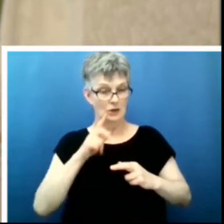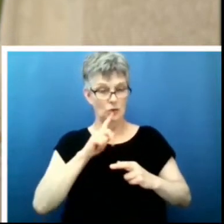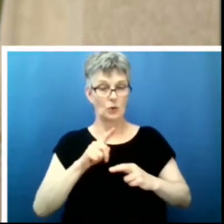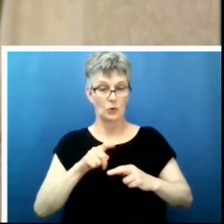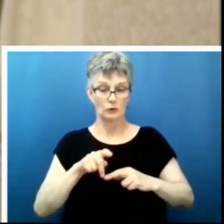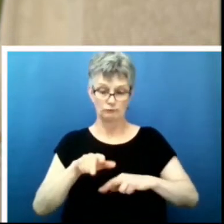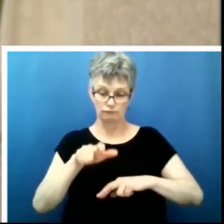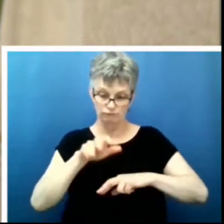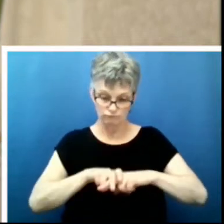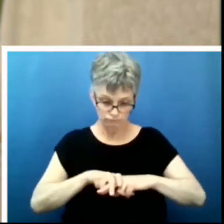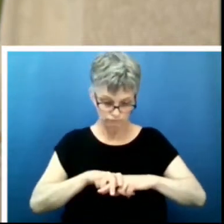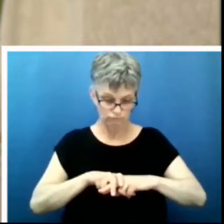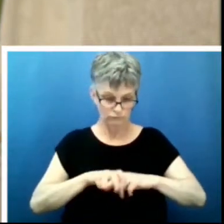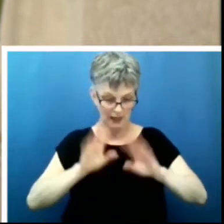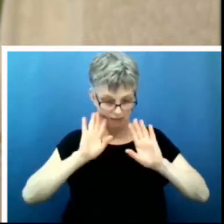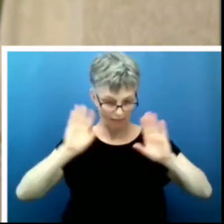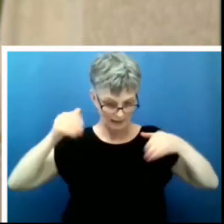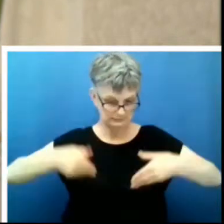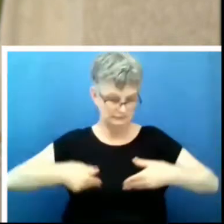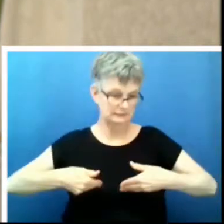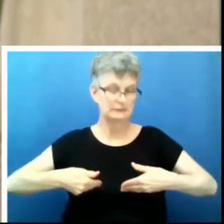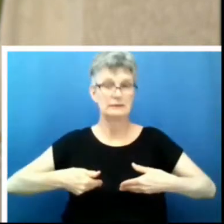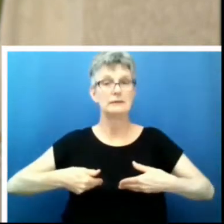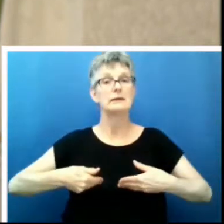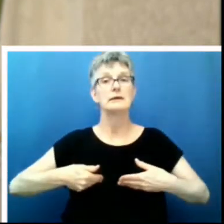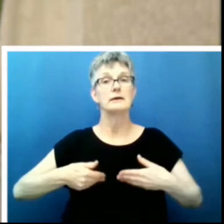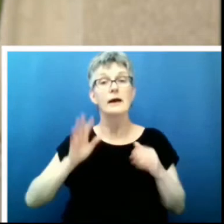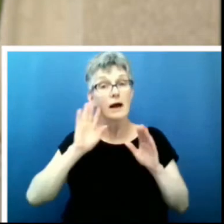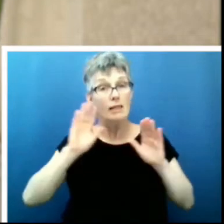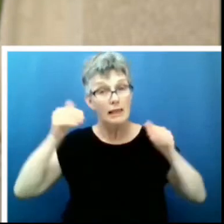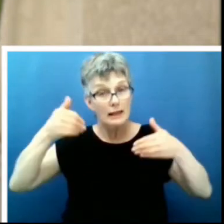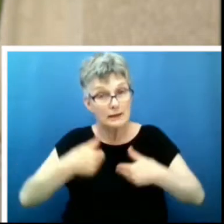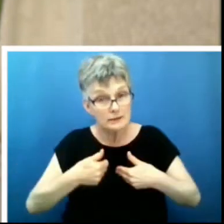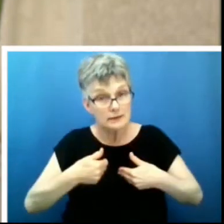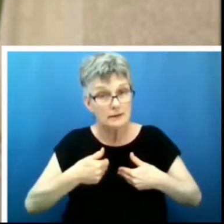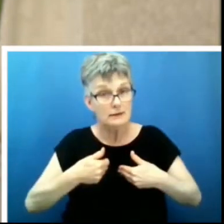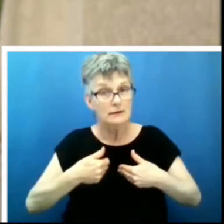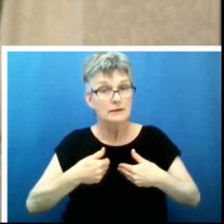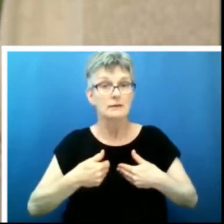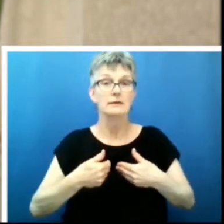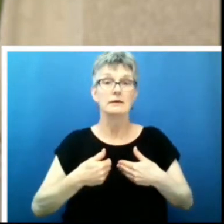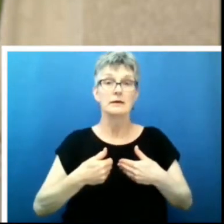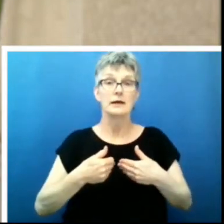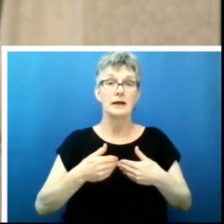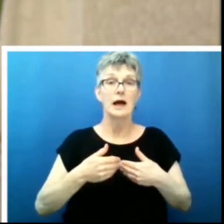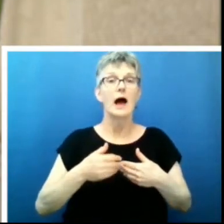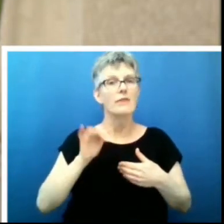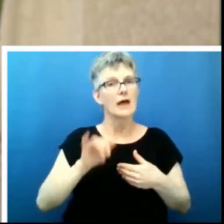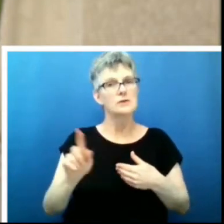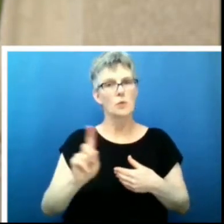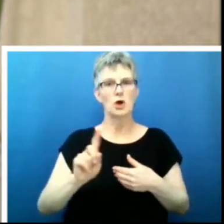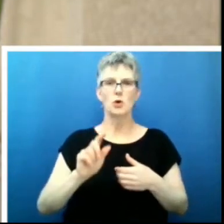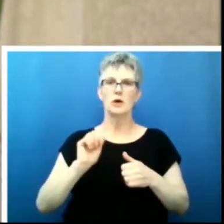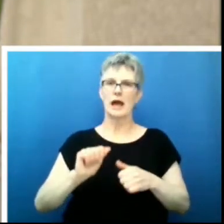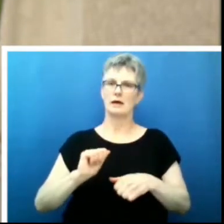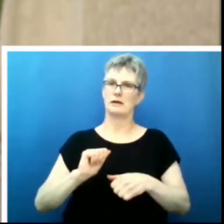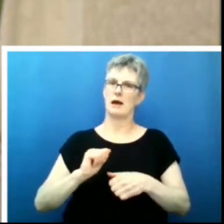Listening within is what will allow you to generate peace, chaos and listen within